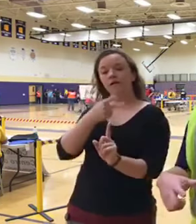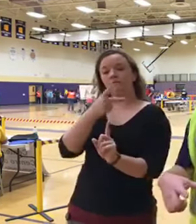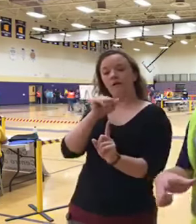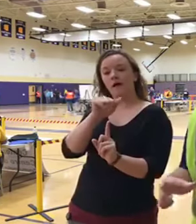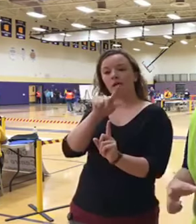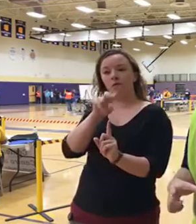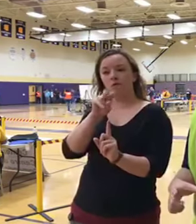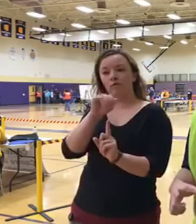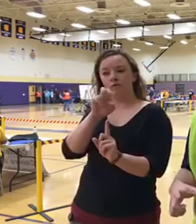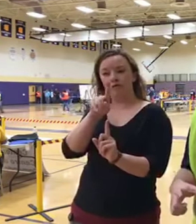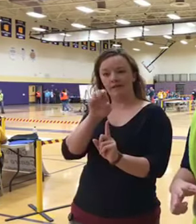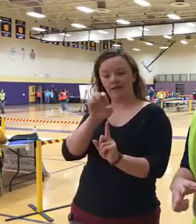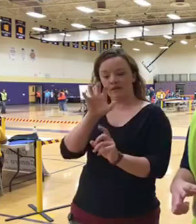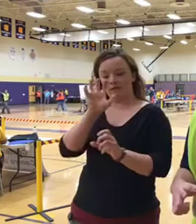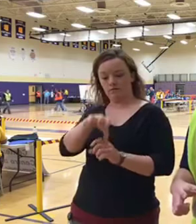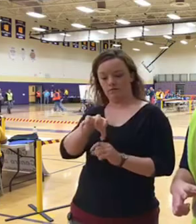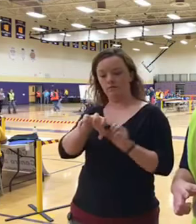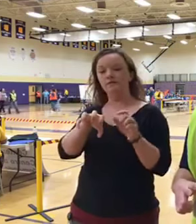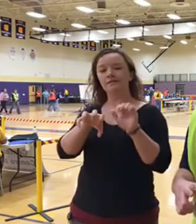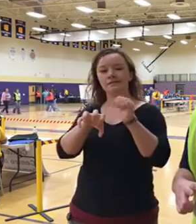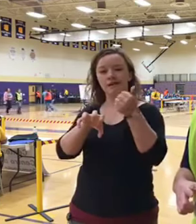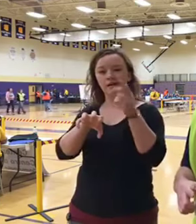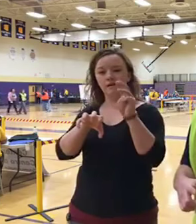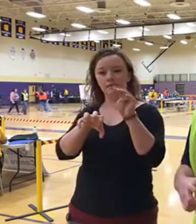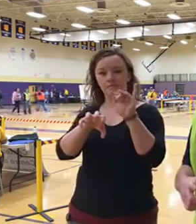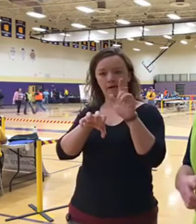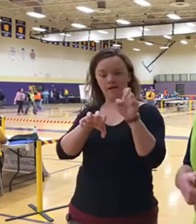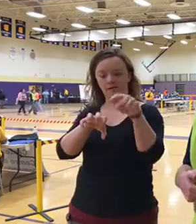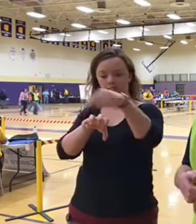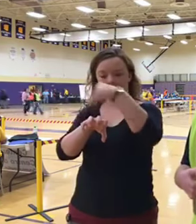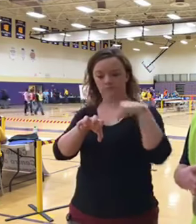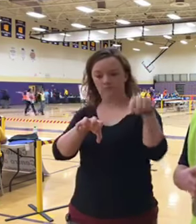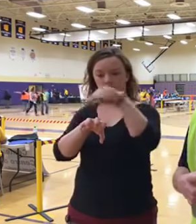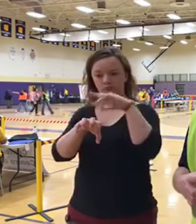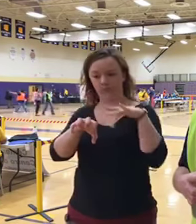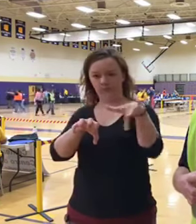around the Palo Verde Generating Station, should we ever have to do an